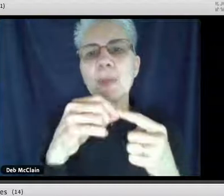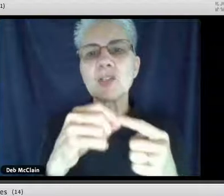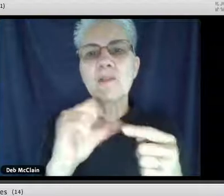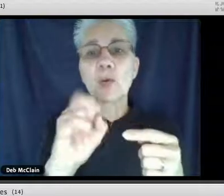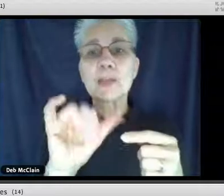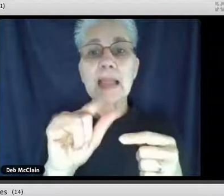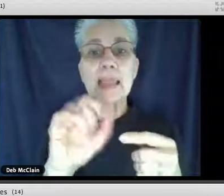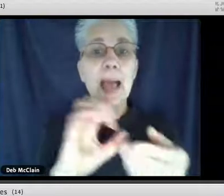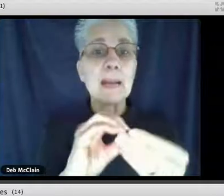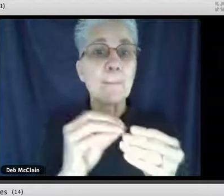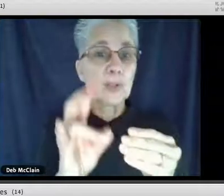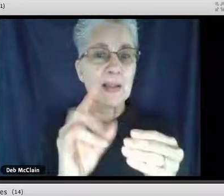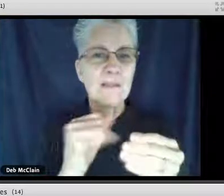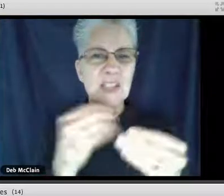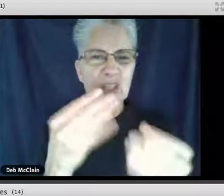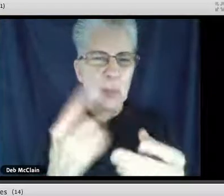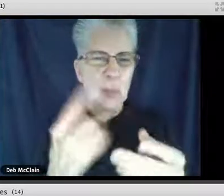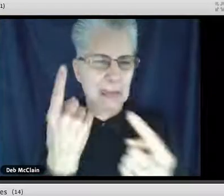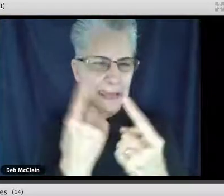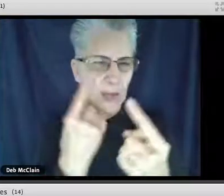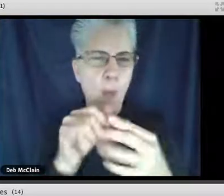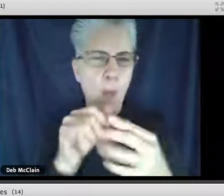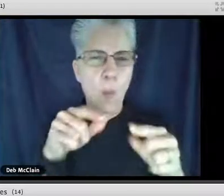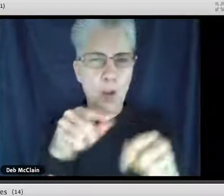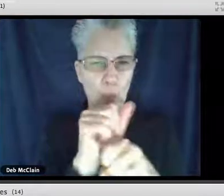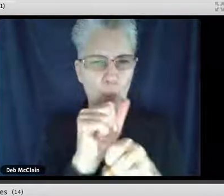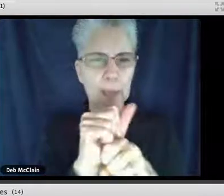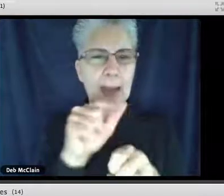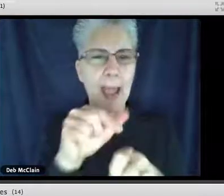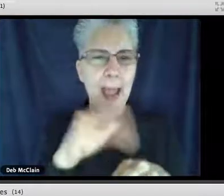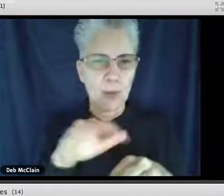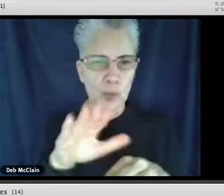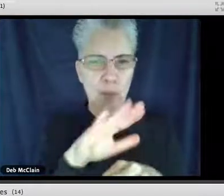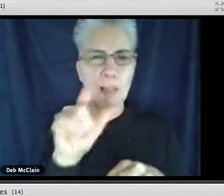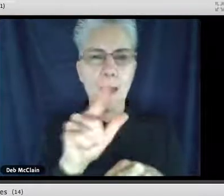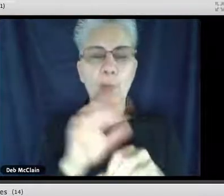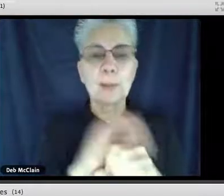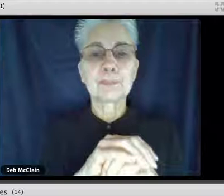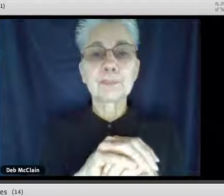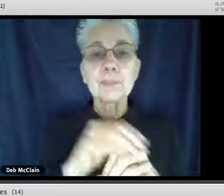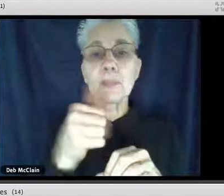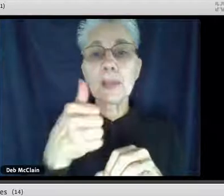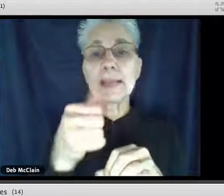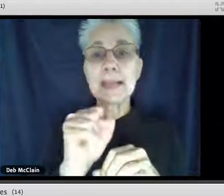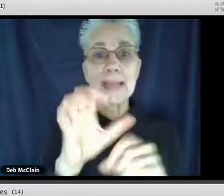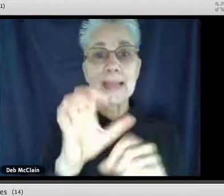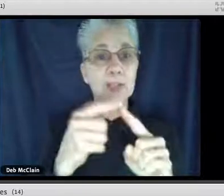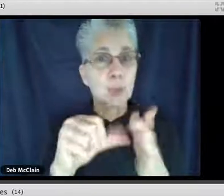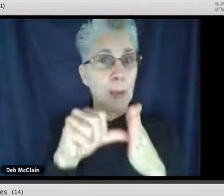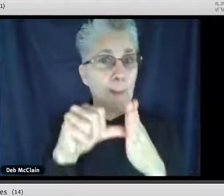so just to kind of consider that when you're working there. So 10 seconds to impress, and all of us just...